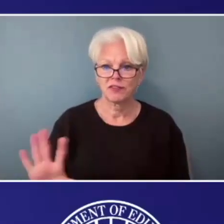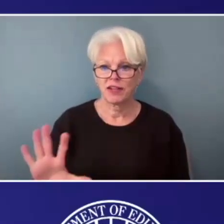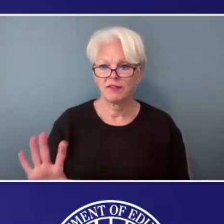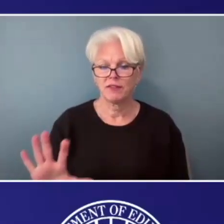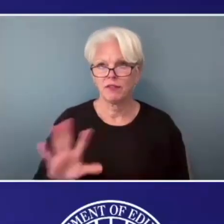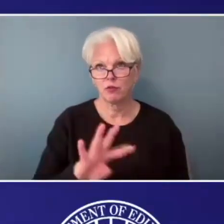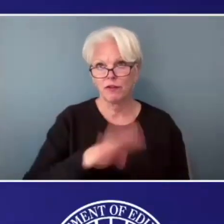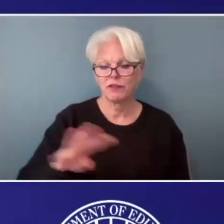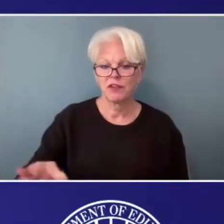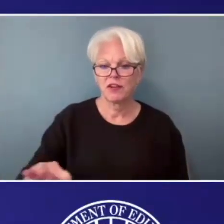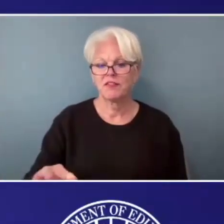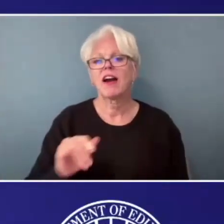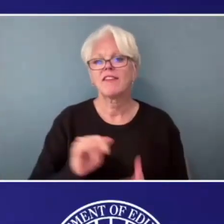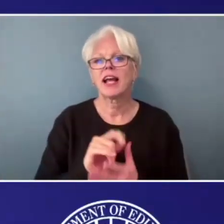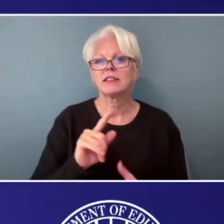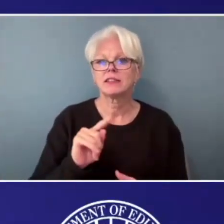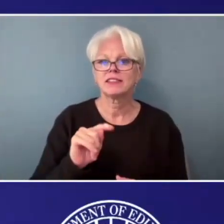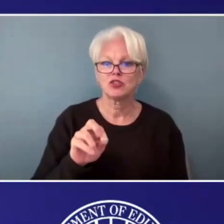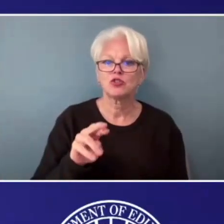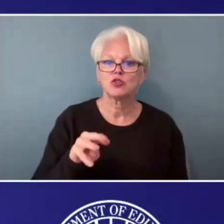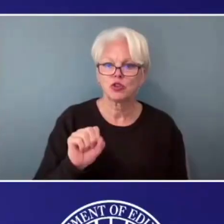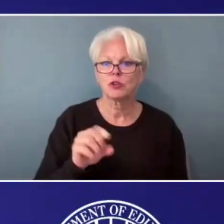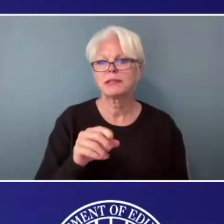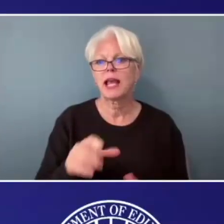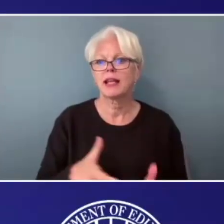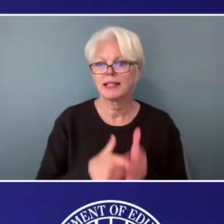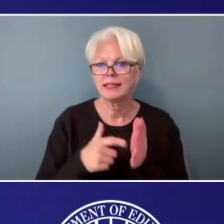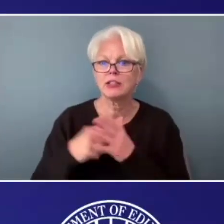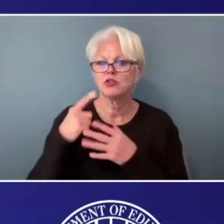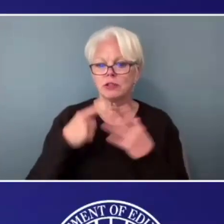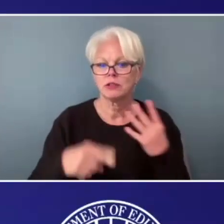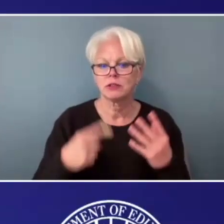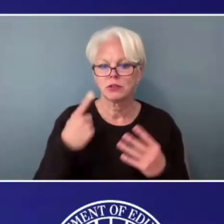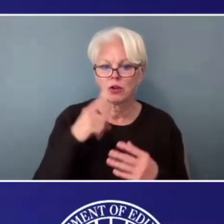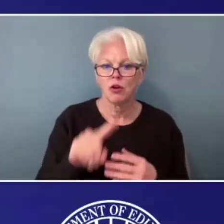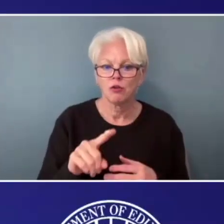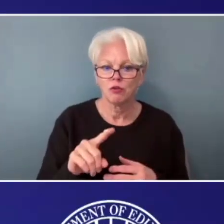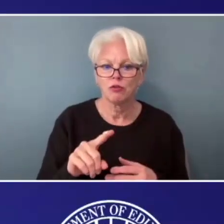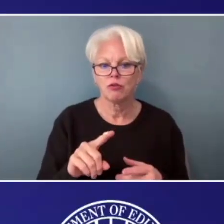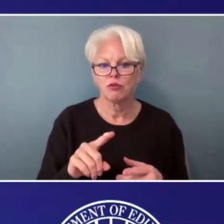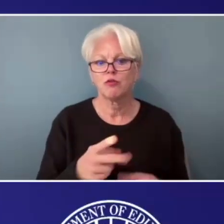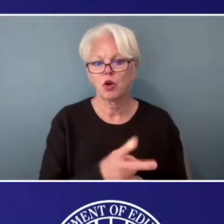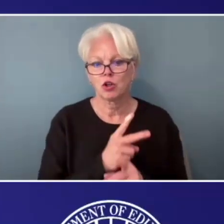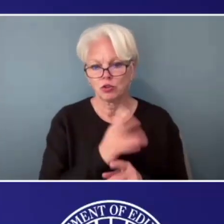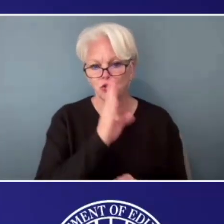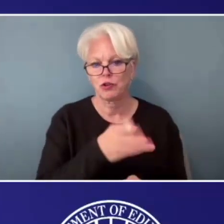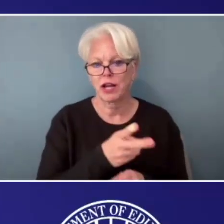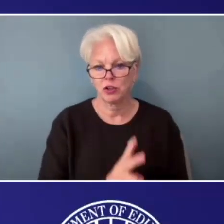Direct Loans, provides in section A1 that, unless otherwise specified, part loans made to borrowers under this